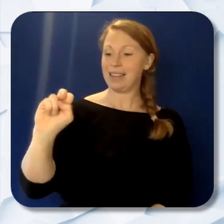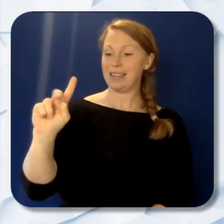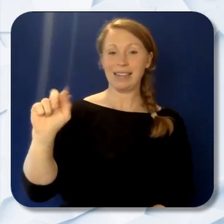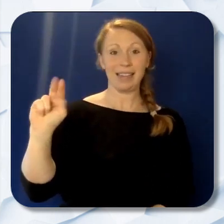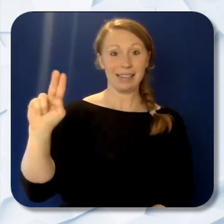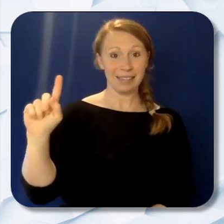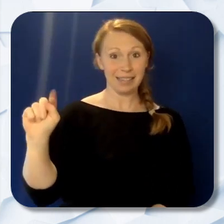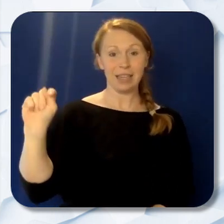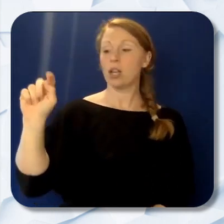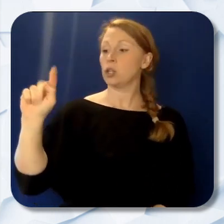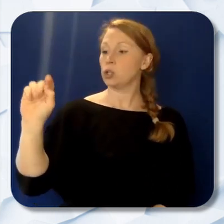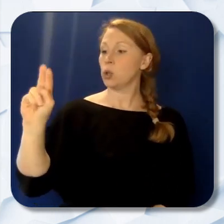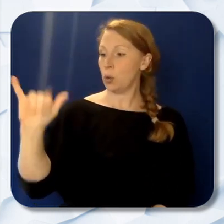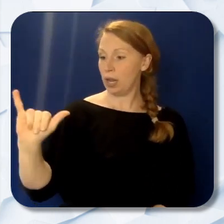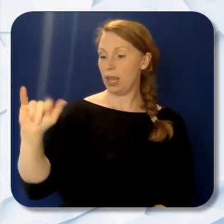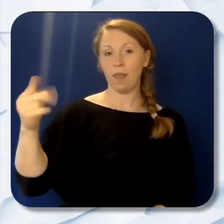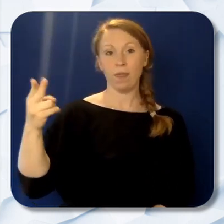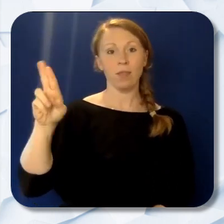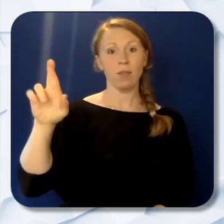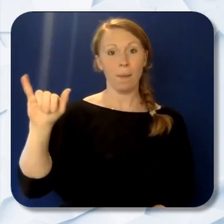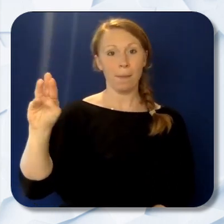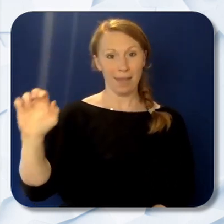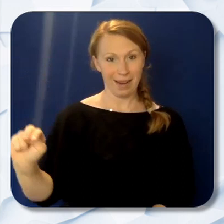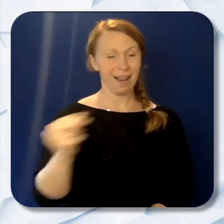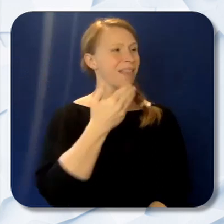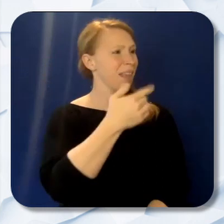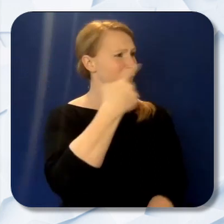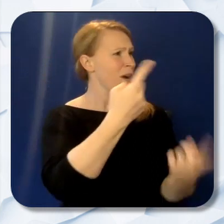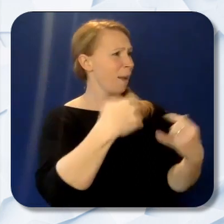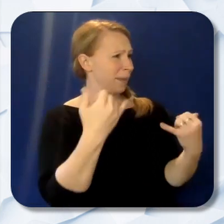us here today, and bringing much needed attention to this important issue. Uh, facing